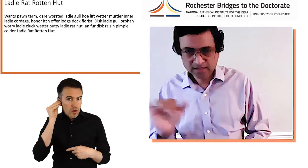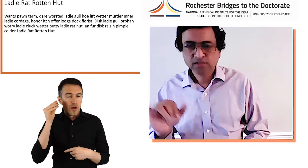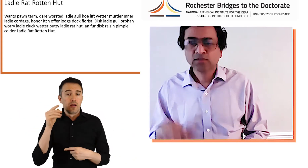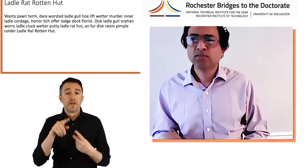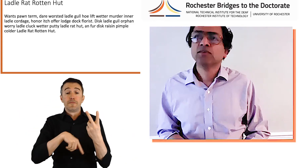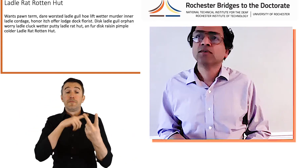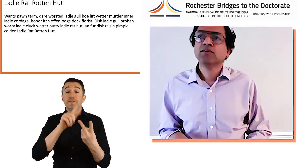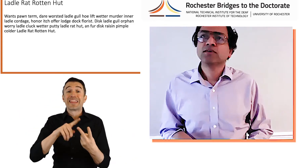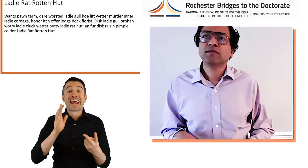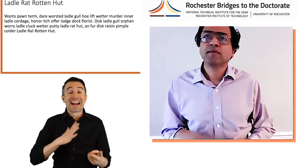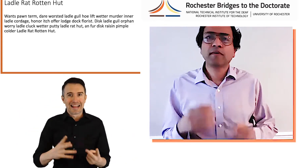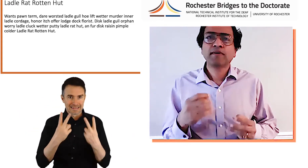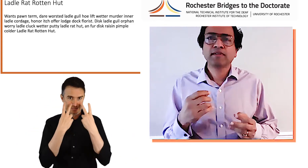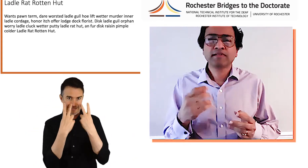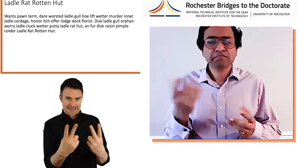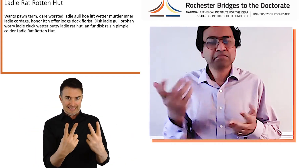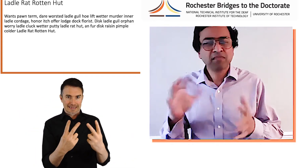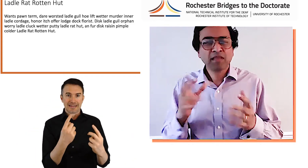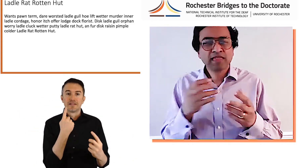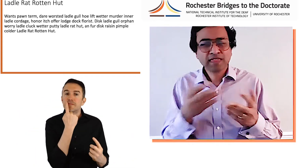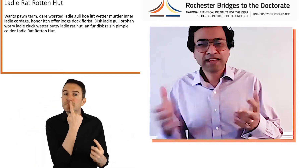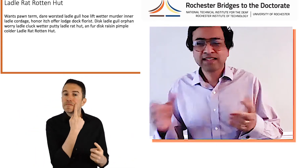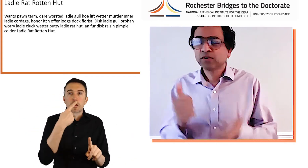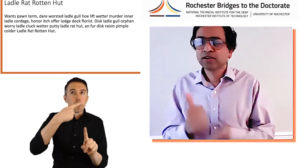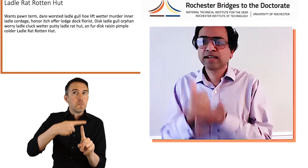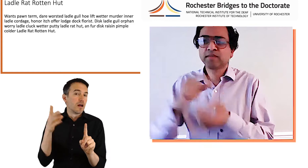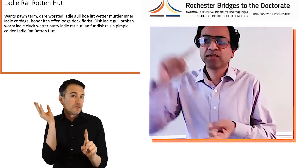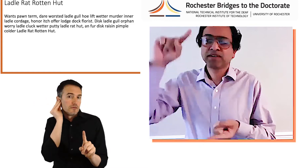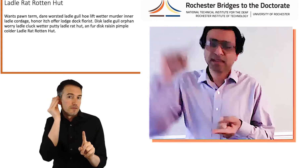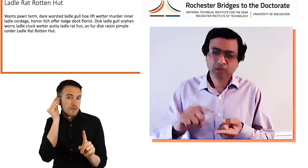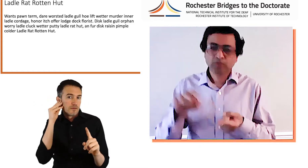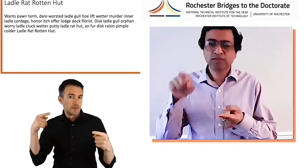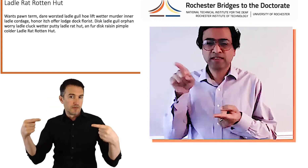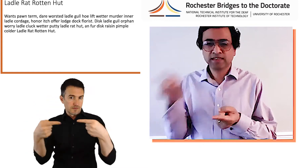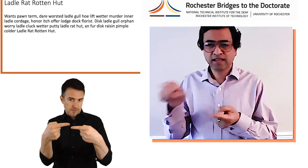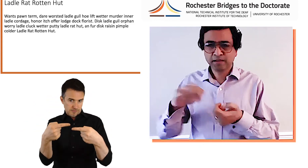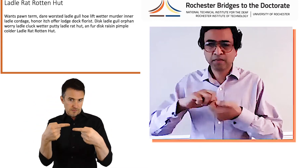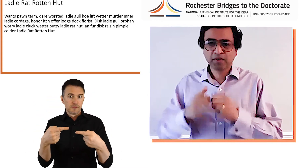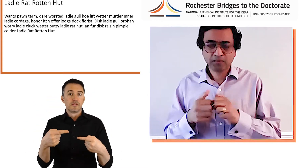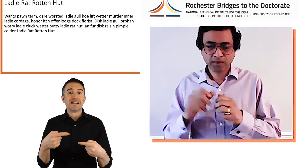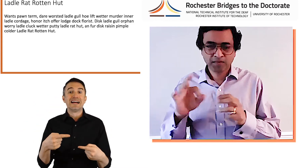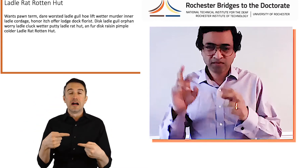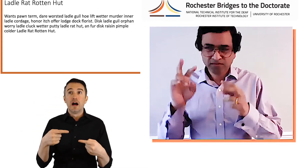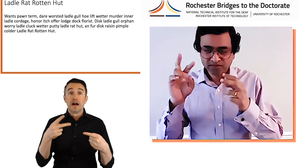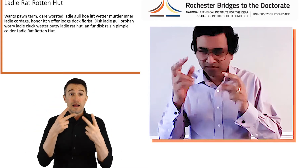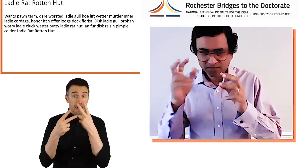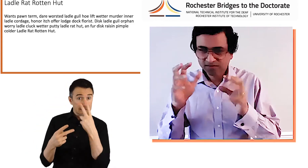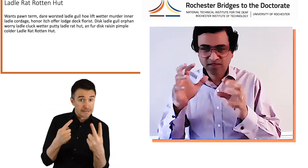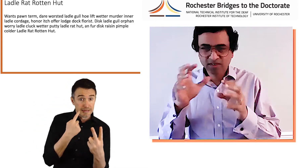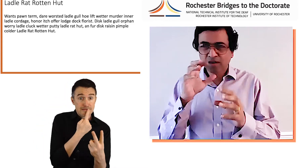but it might not match what they are reading on someone's lips or what they might